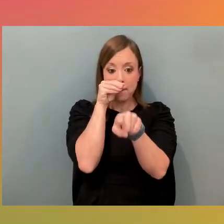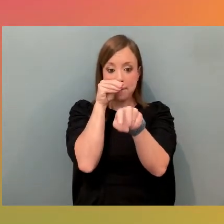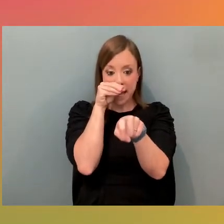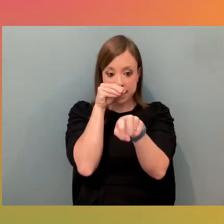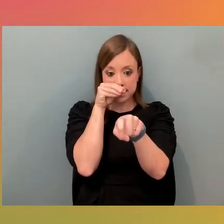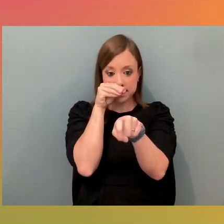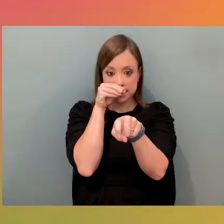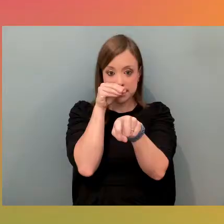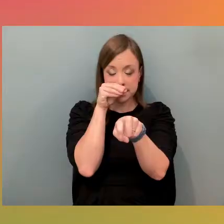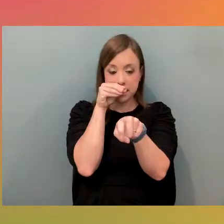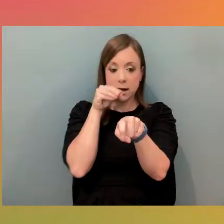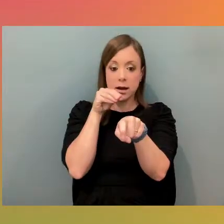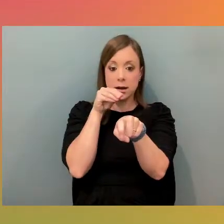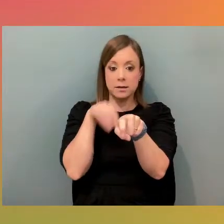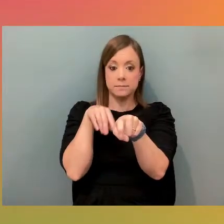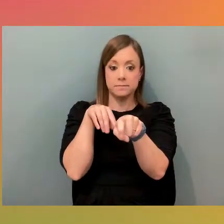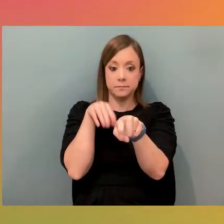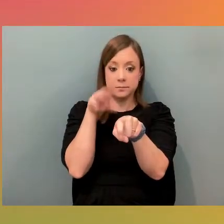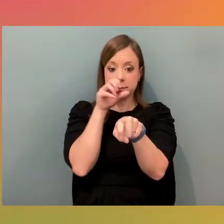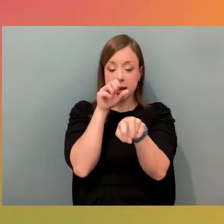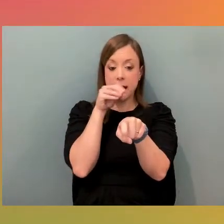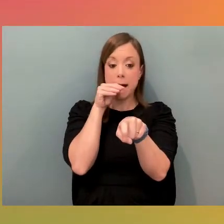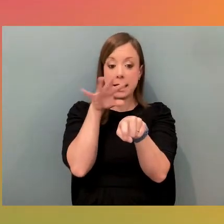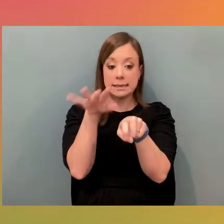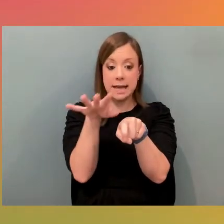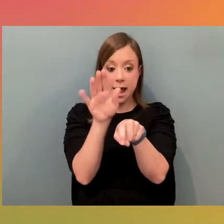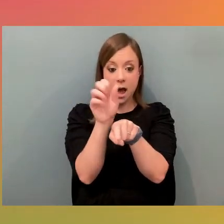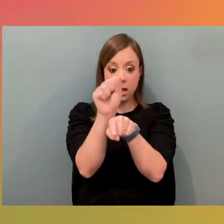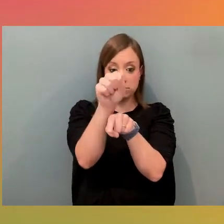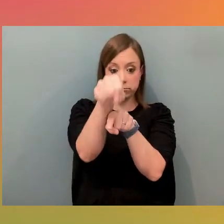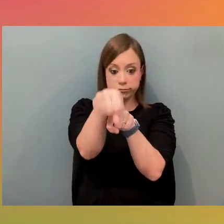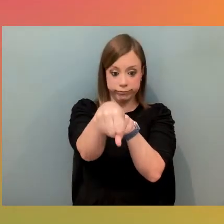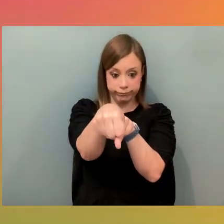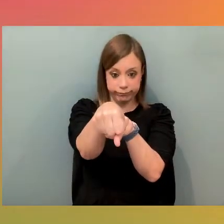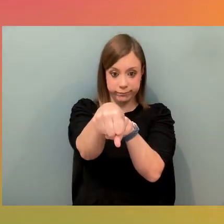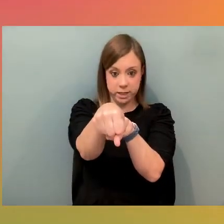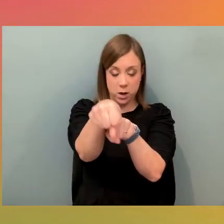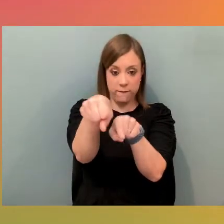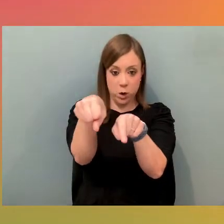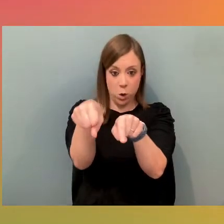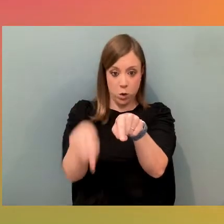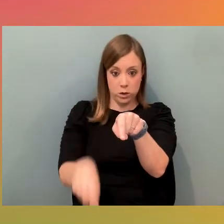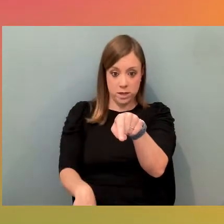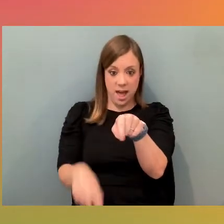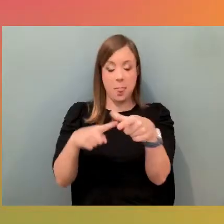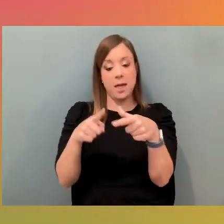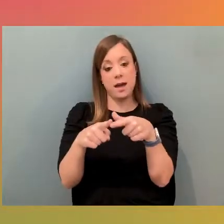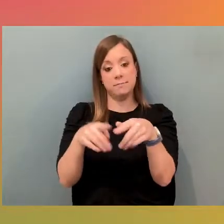EXHALE, STRAIGHTEN AND FOLD. INHALE, BEND YOUR KNEE.